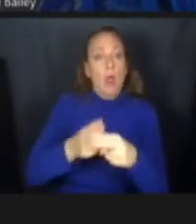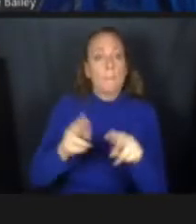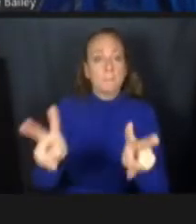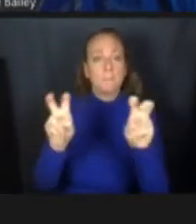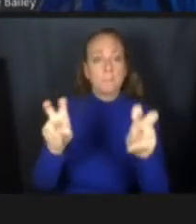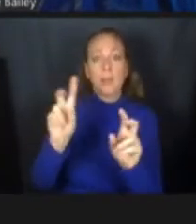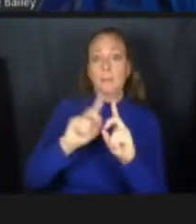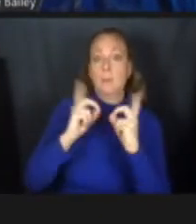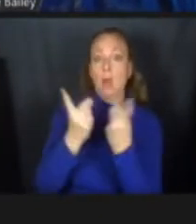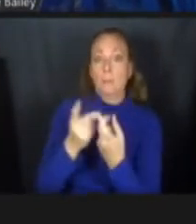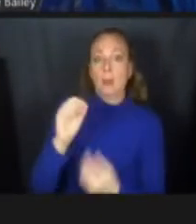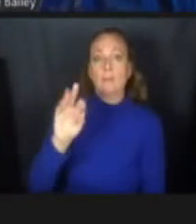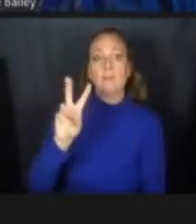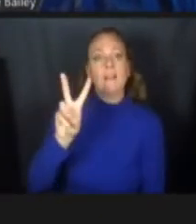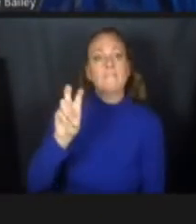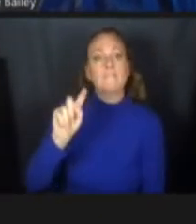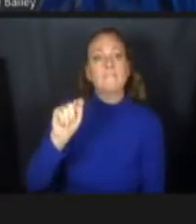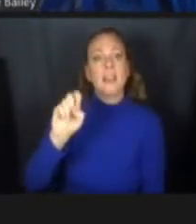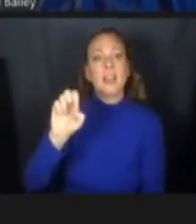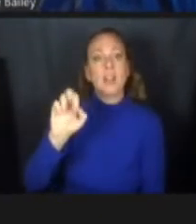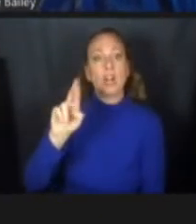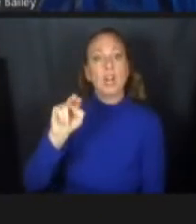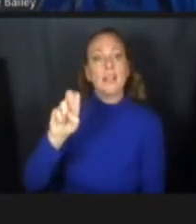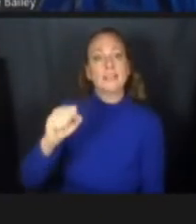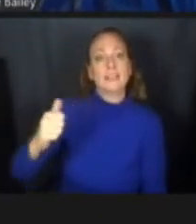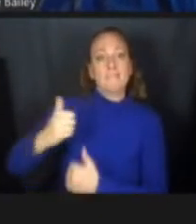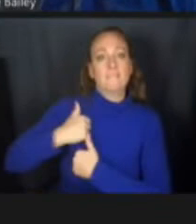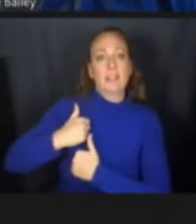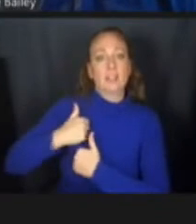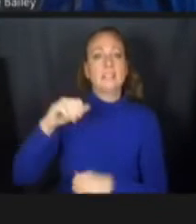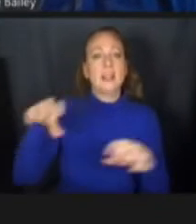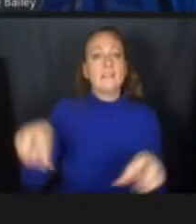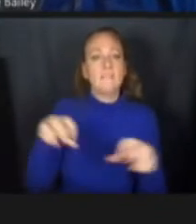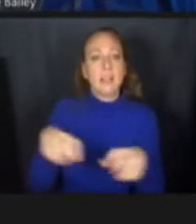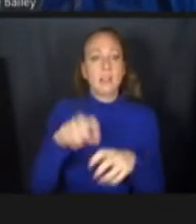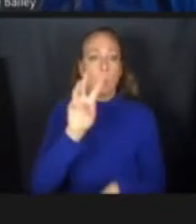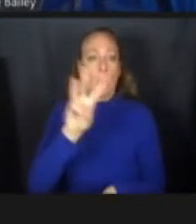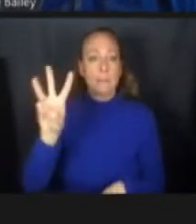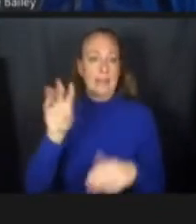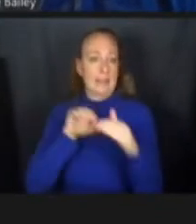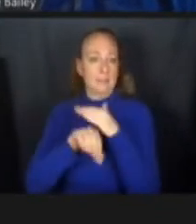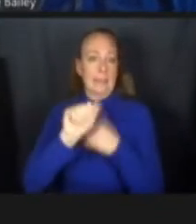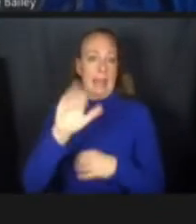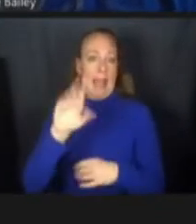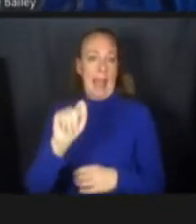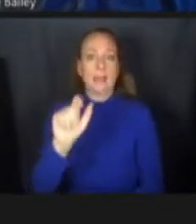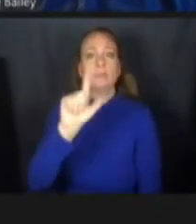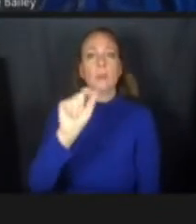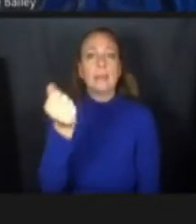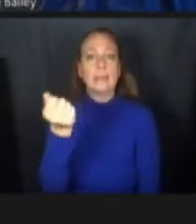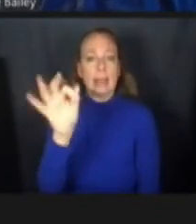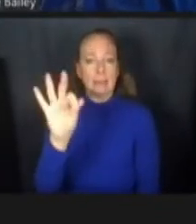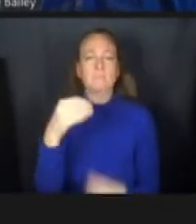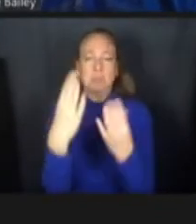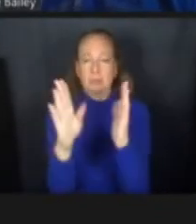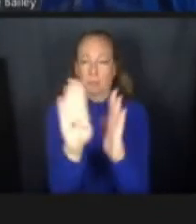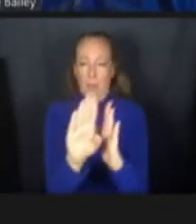Website Accessibility Act of 2019. The brief background, this was approved right at the end of 2020,